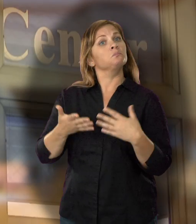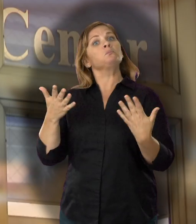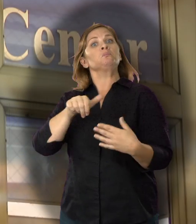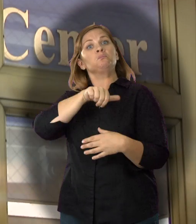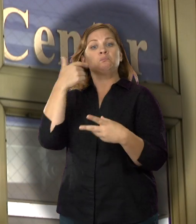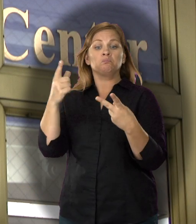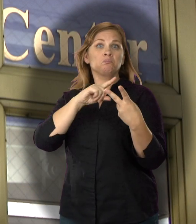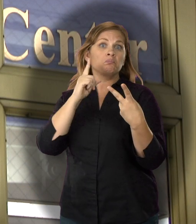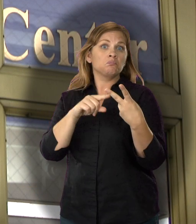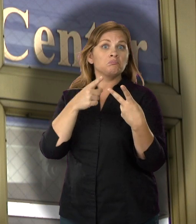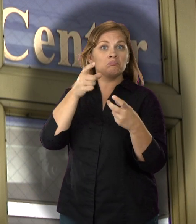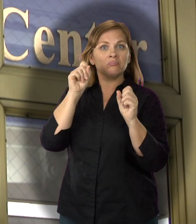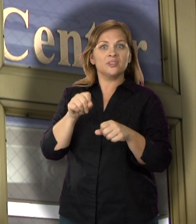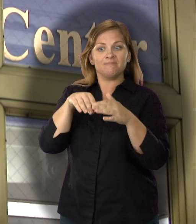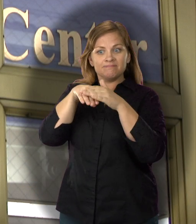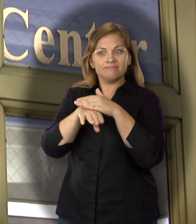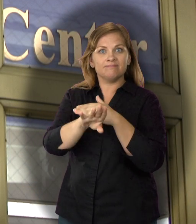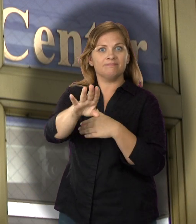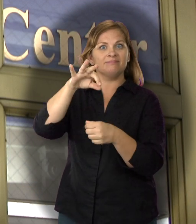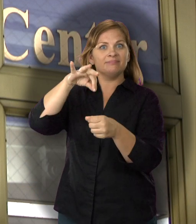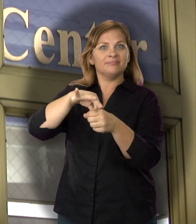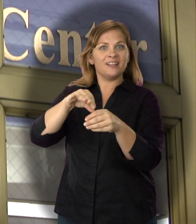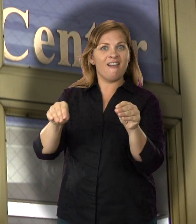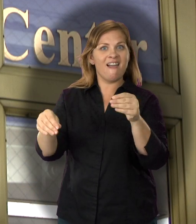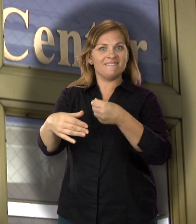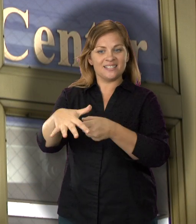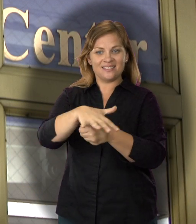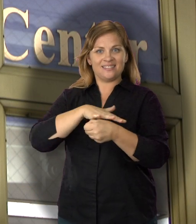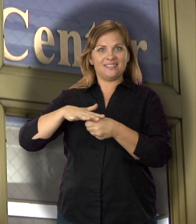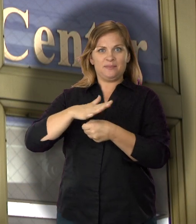Or you can go to your local elections office and vote there in person.